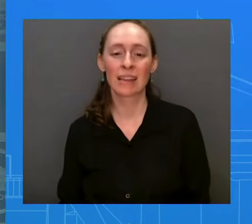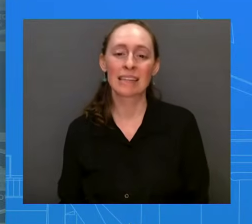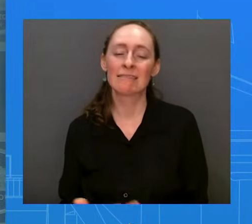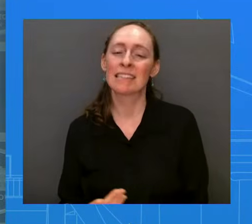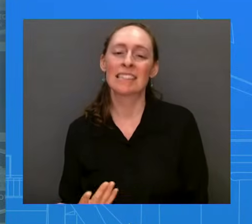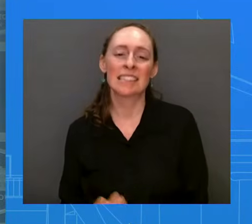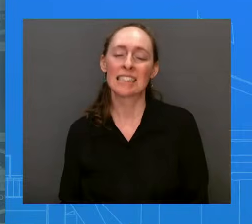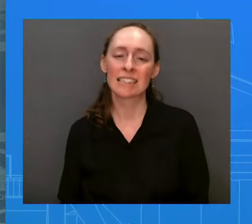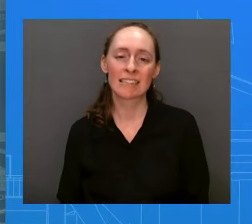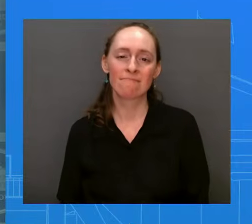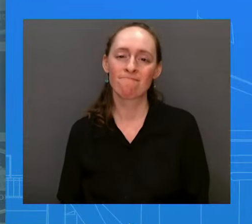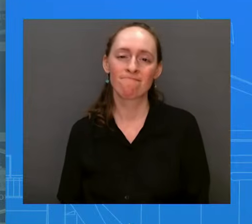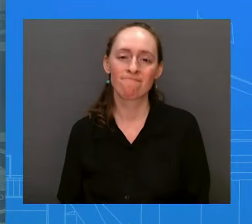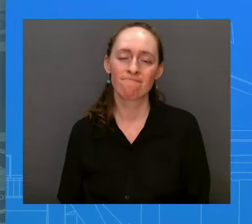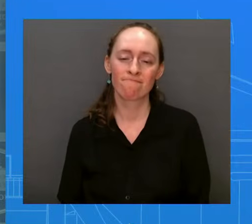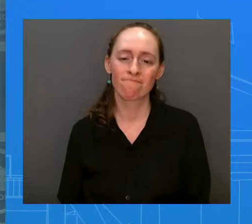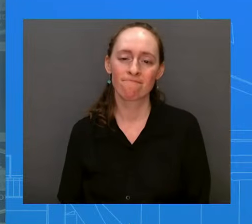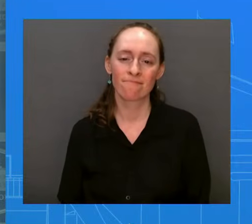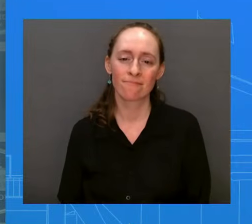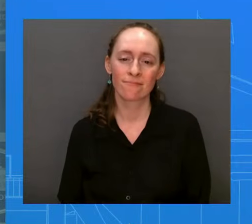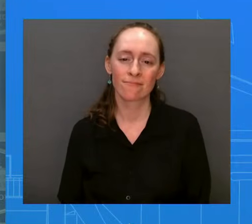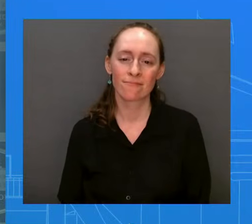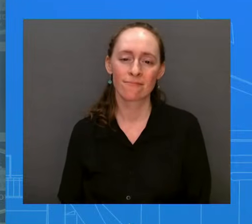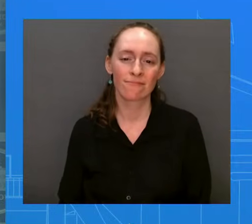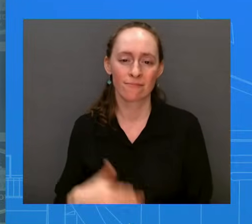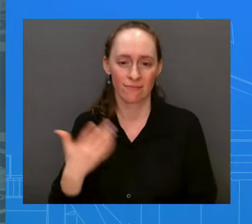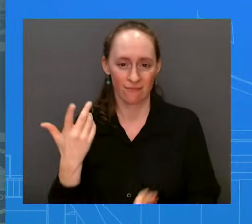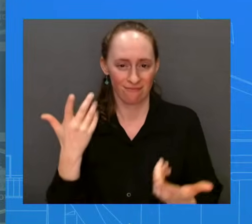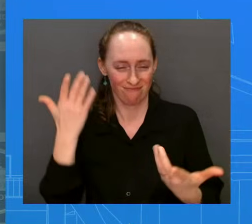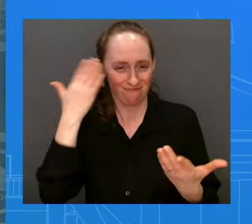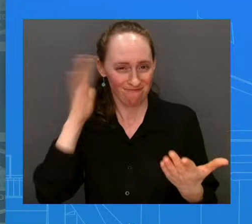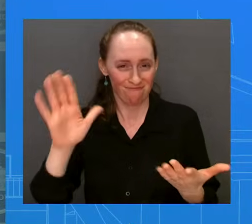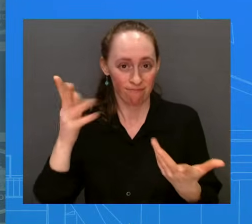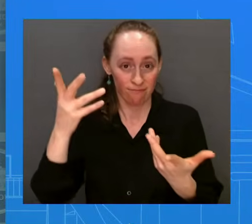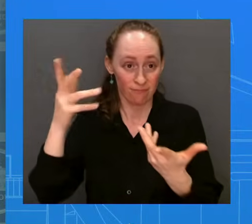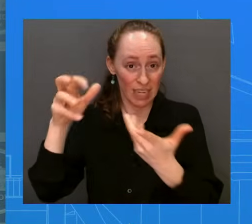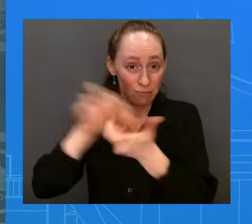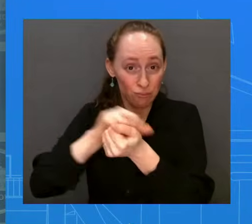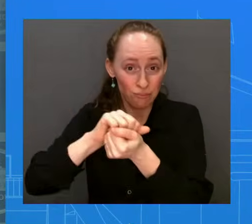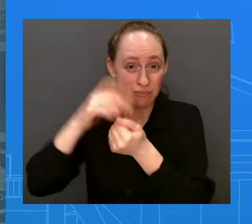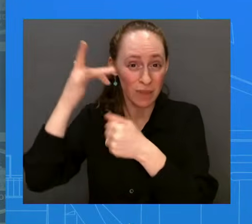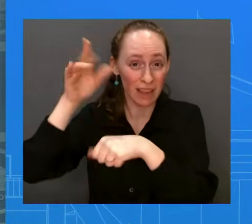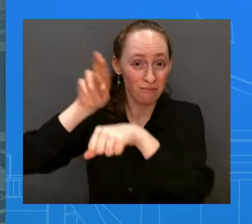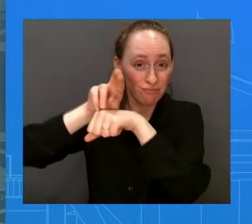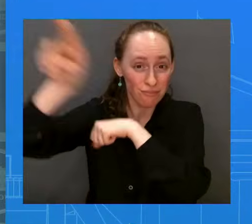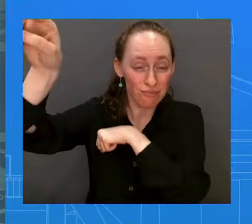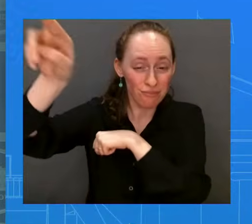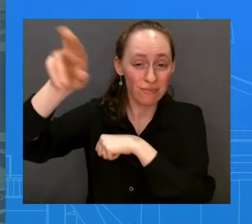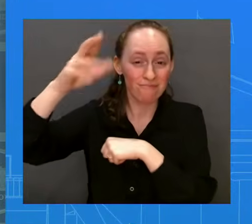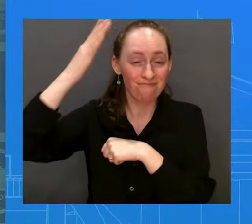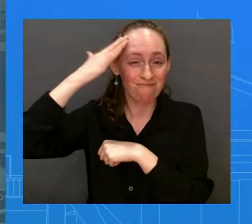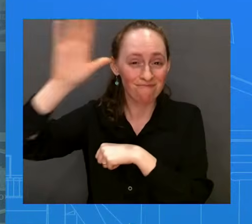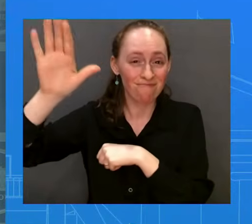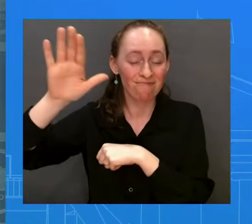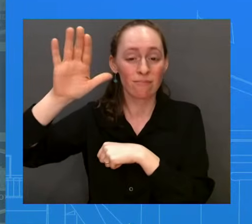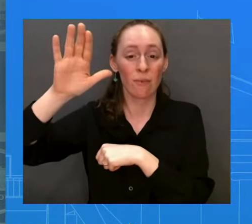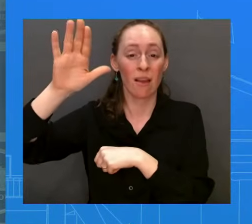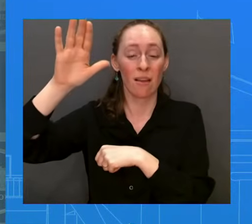but by the fall from very high altitude -- and, as you said, in one case, on sea ice. So, we'll just have to see.